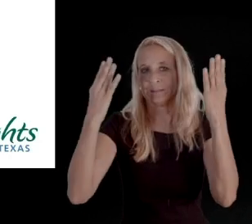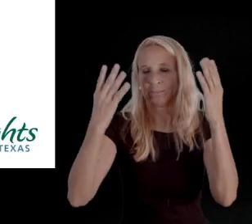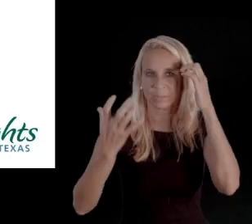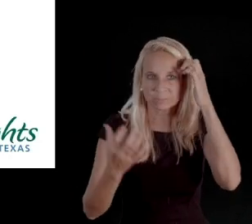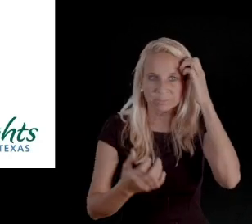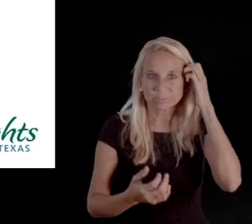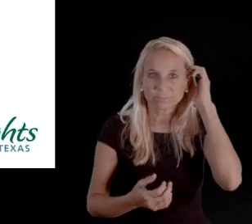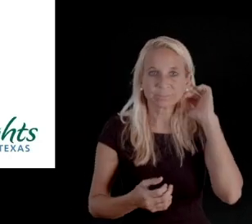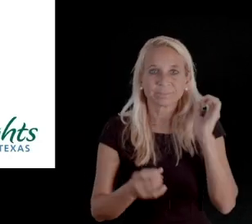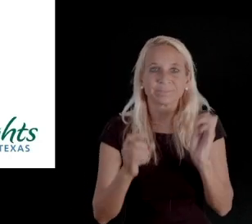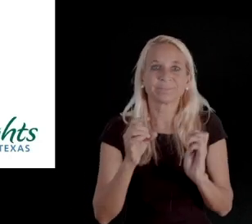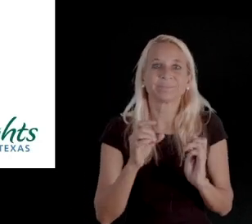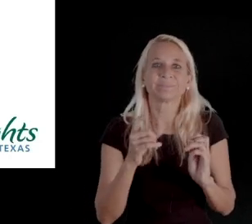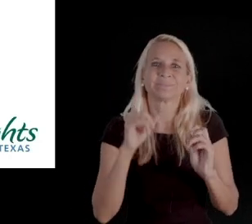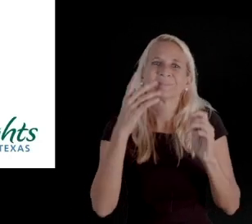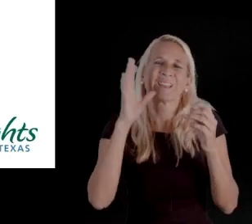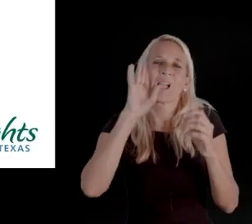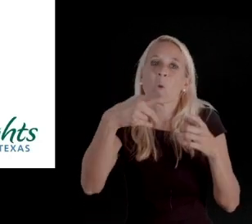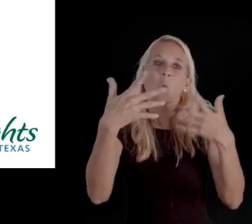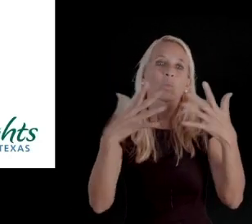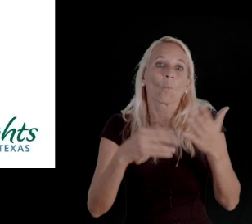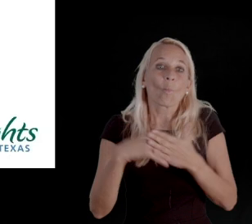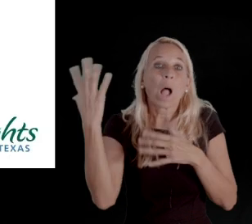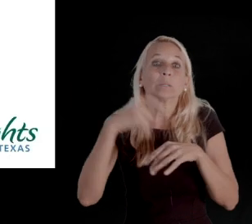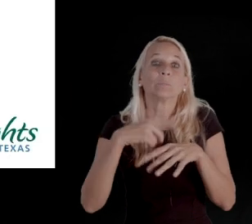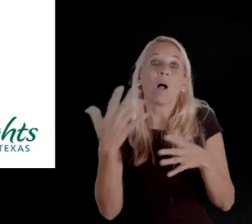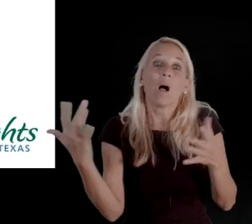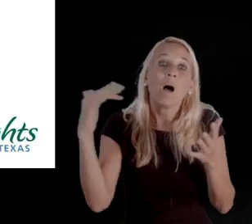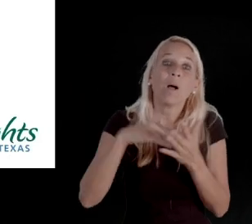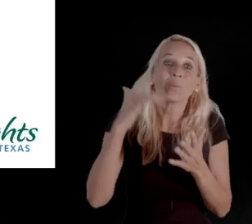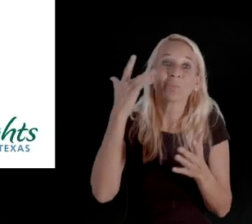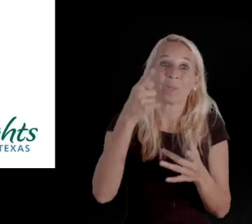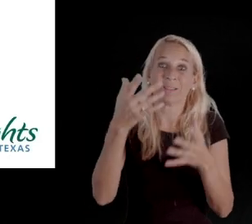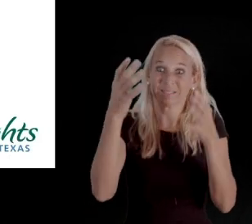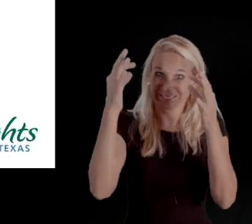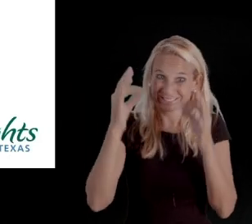Obviously wouldn't want to waste that much time, because again, as soon as you get the fair hearing decision,